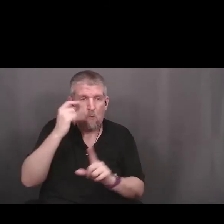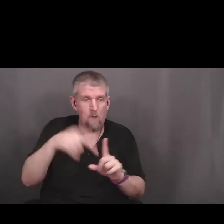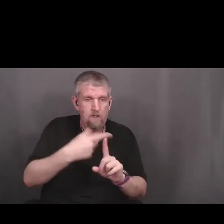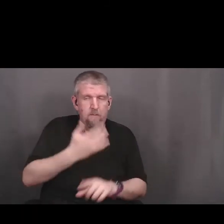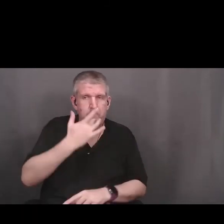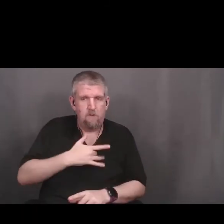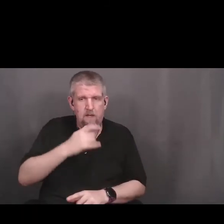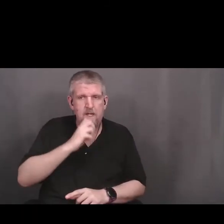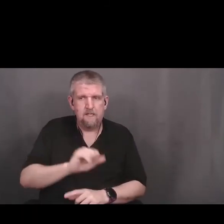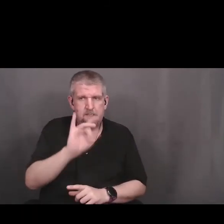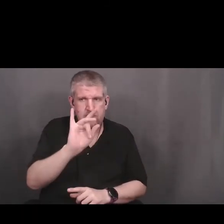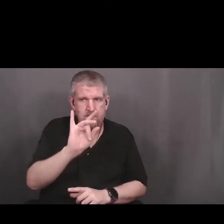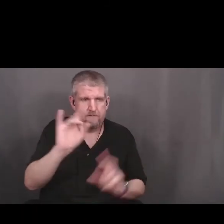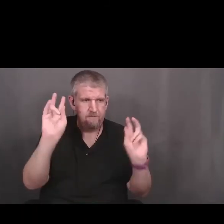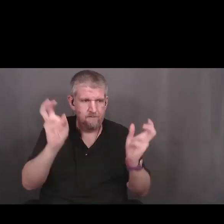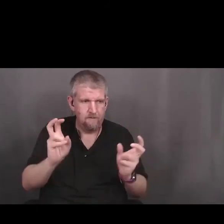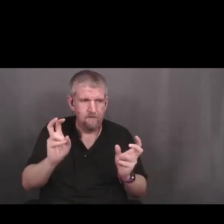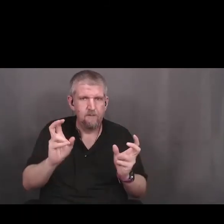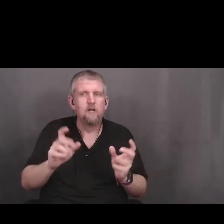what's called the Age 18 Redetermination.